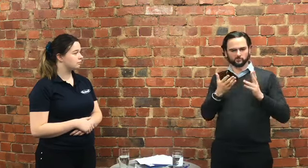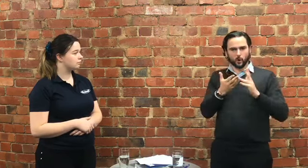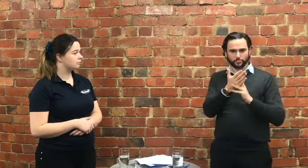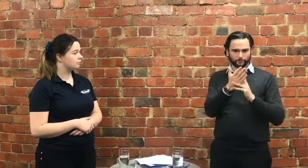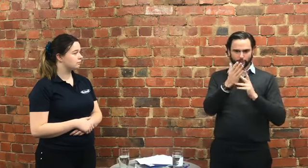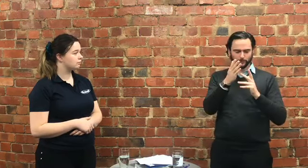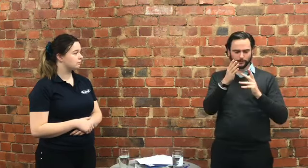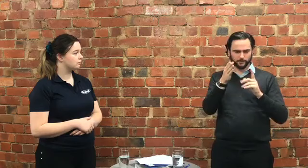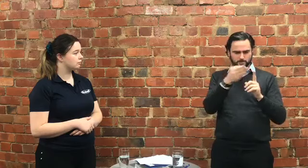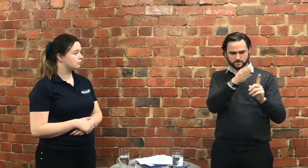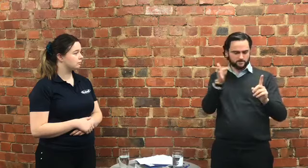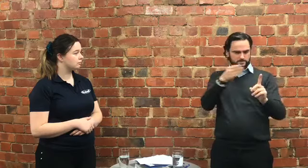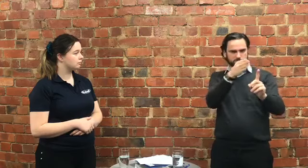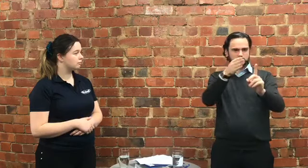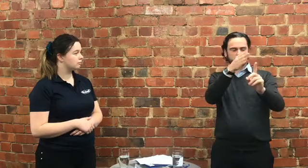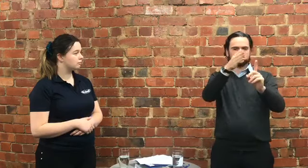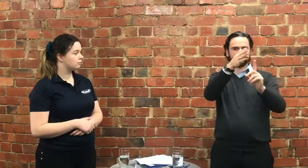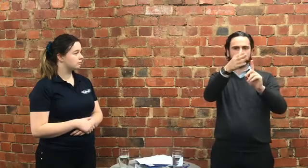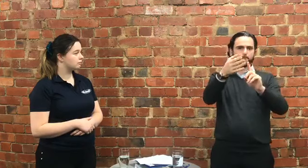to help you navigate the system